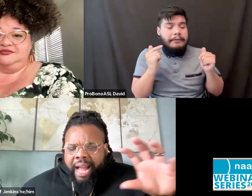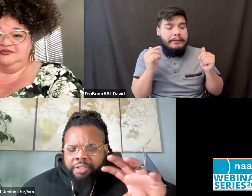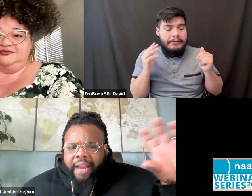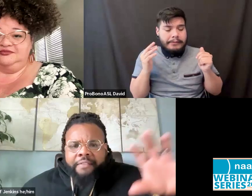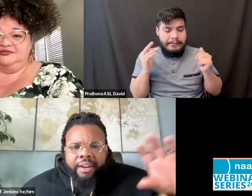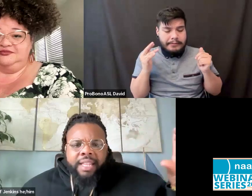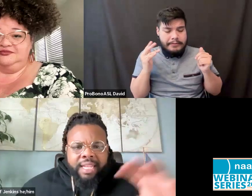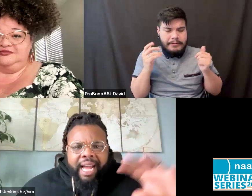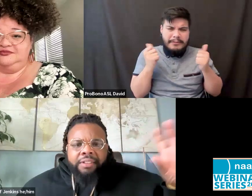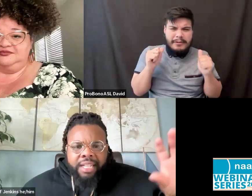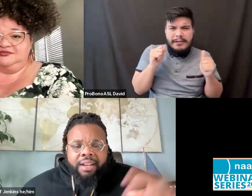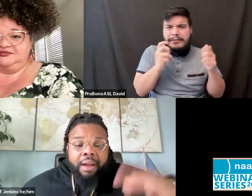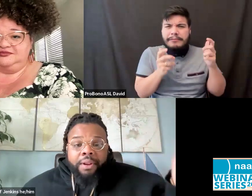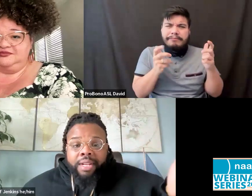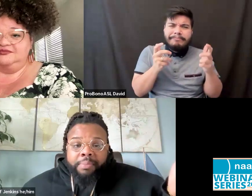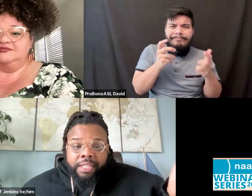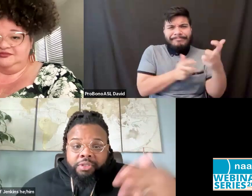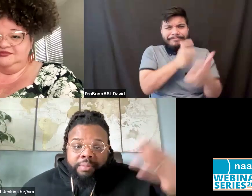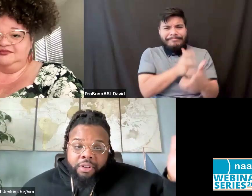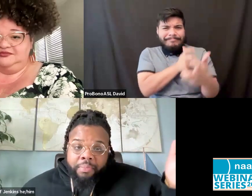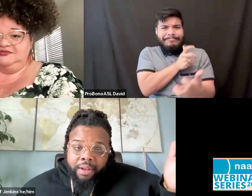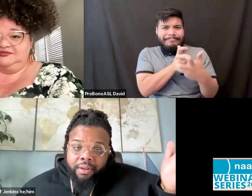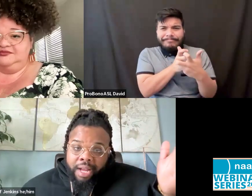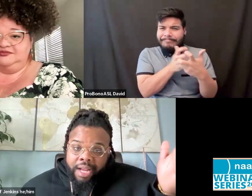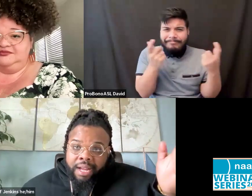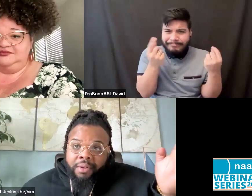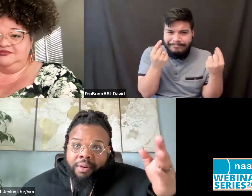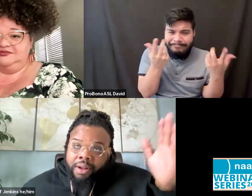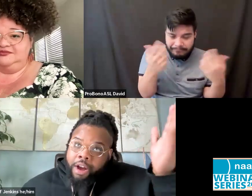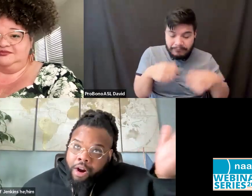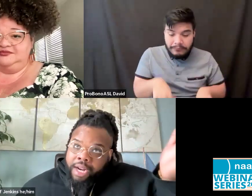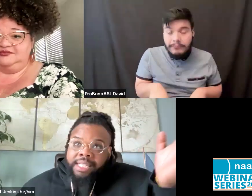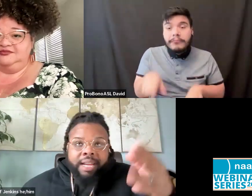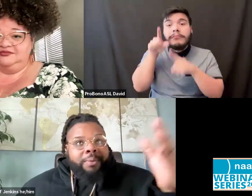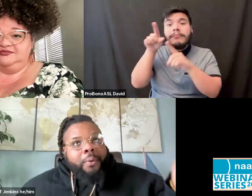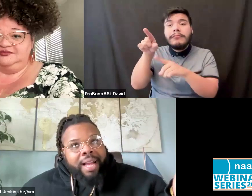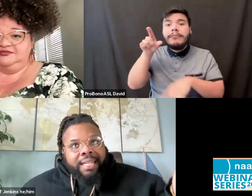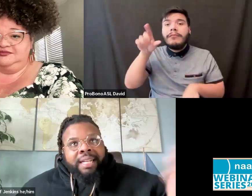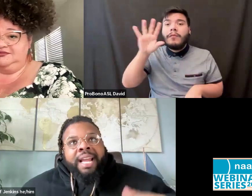I was trying to figure things out still, and I will always miss a trip to Mobil Gardens in Rwanda.